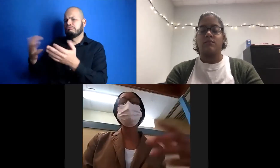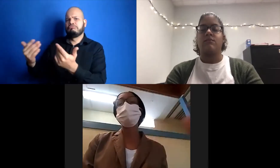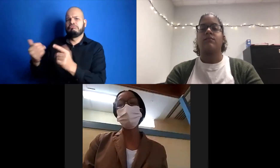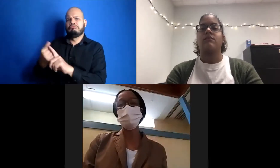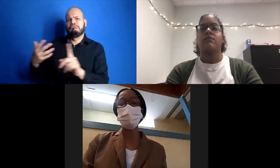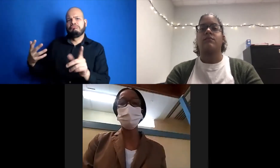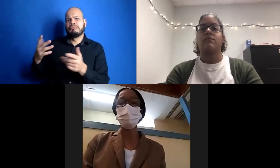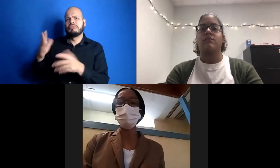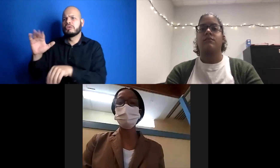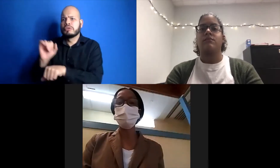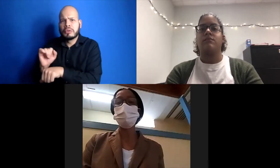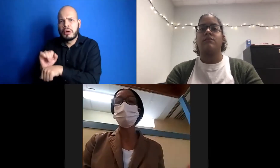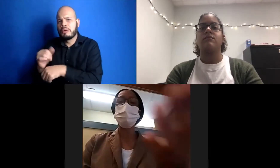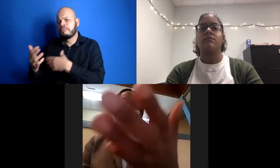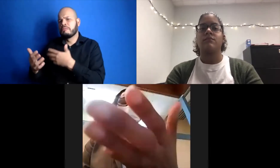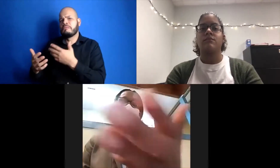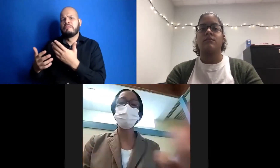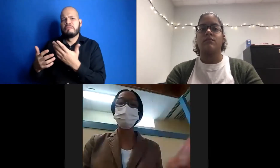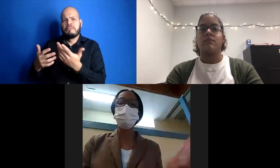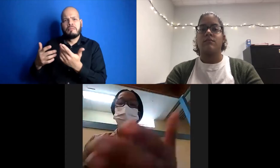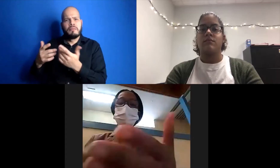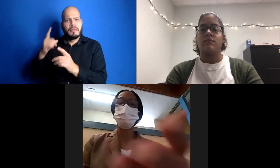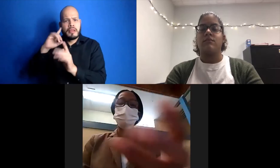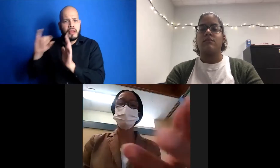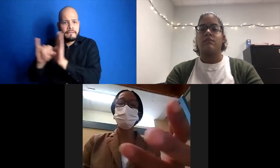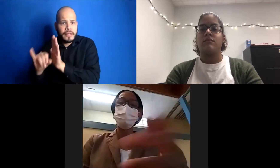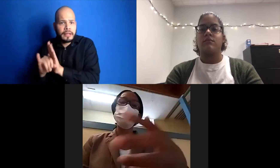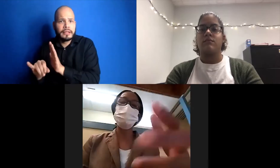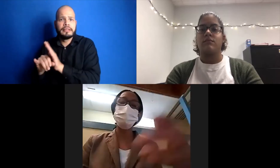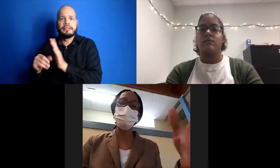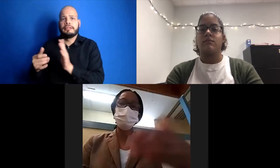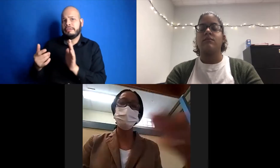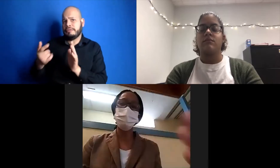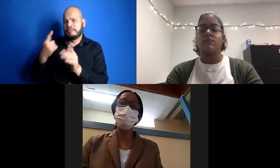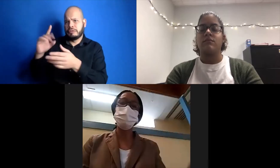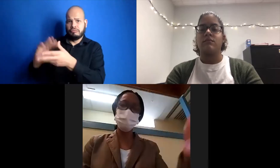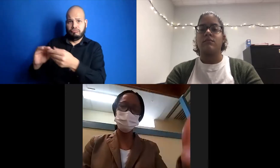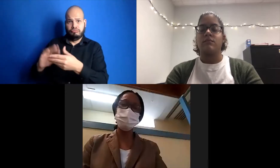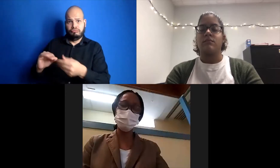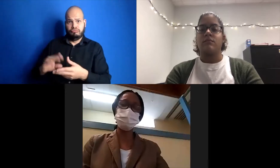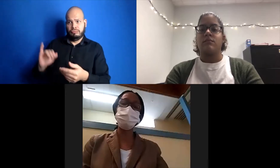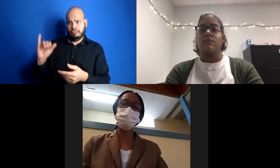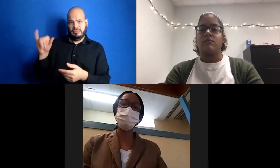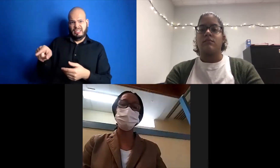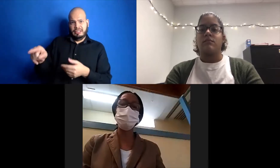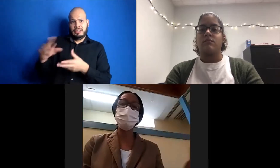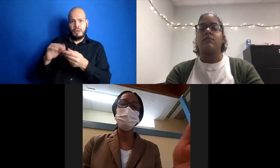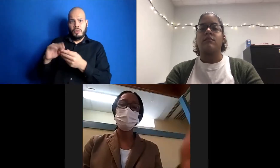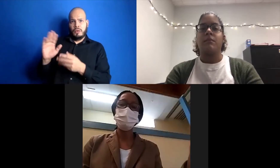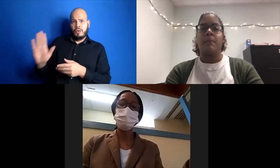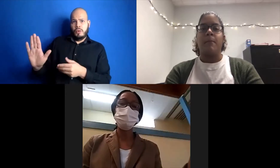and identity you I know you mentioned some things like that in your school journey so